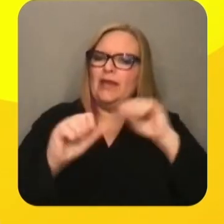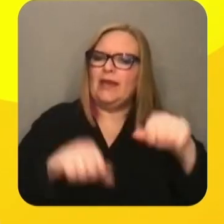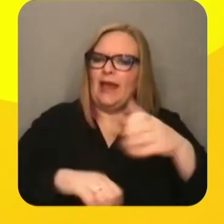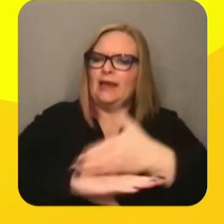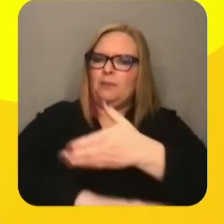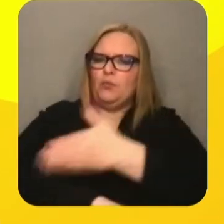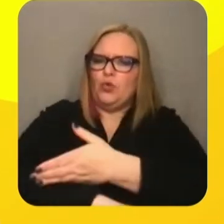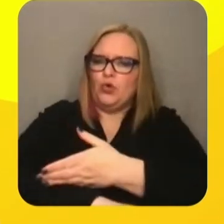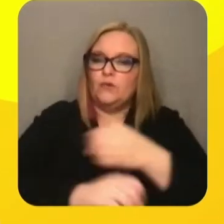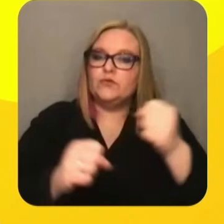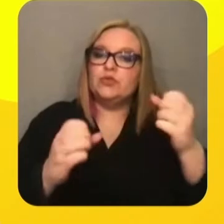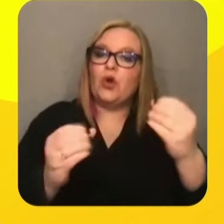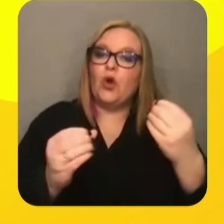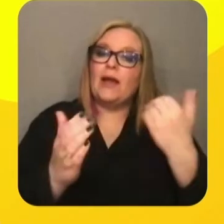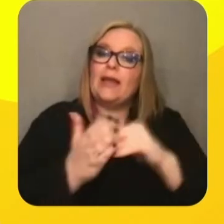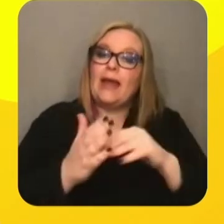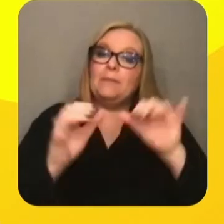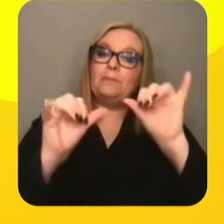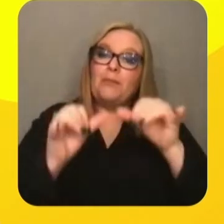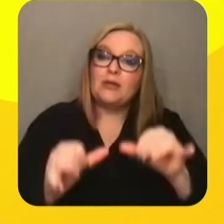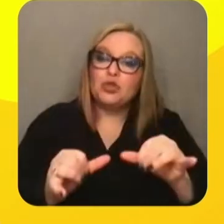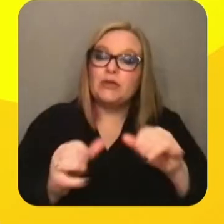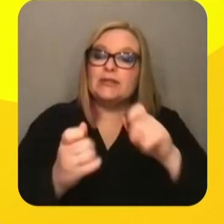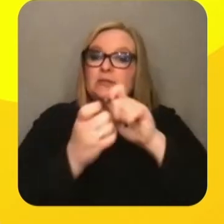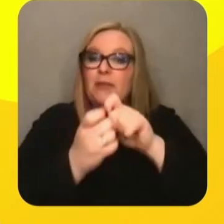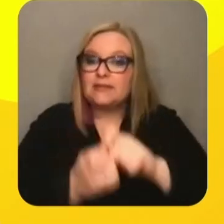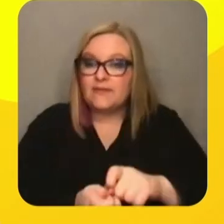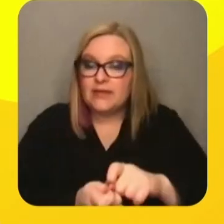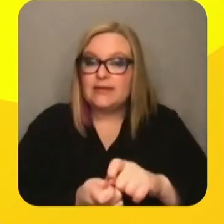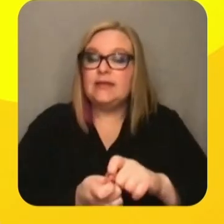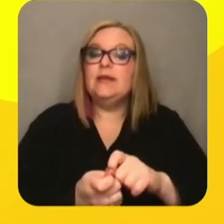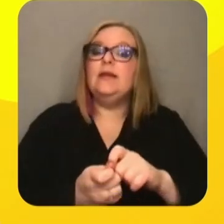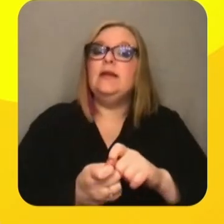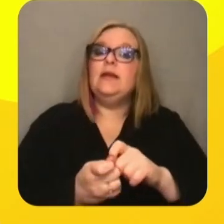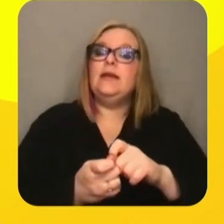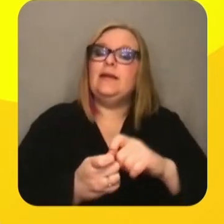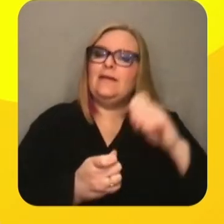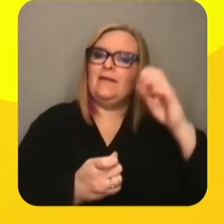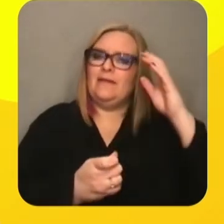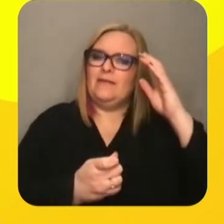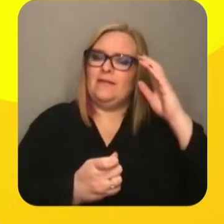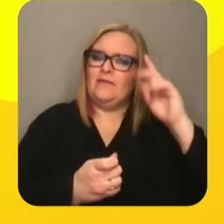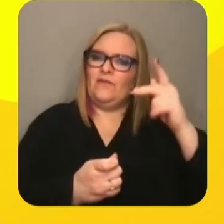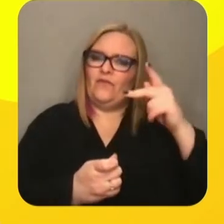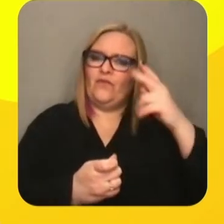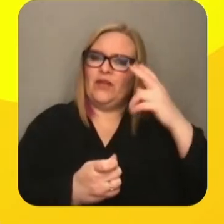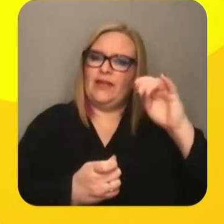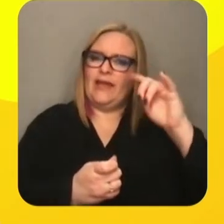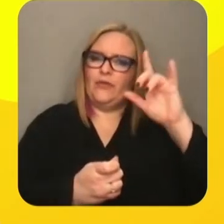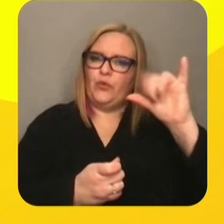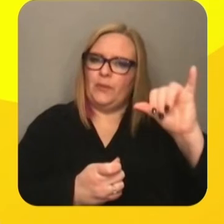So, again, measurement, measurement, specificity, specificity. And then philanthropy, I think it's about rather than having these